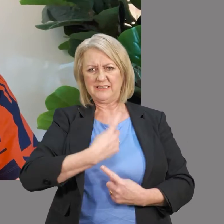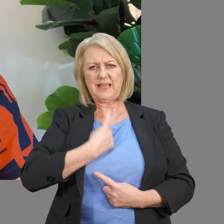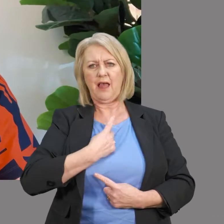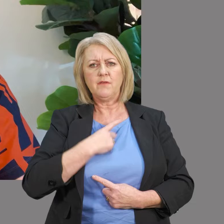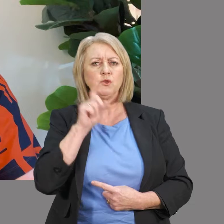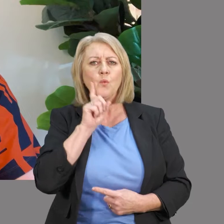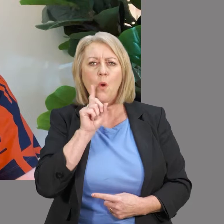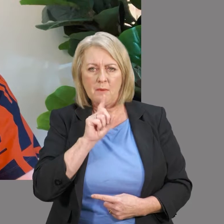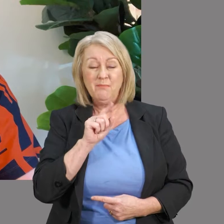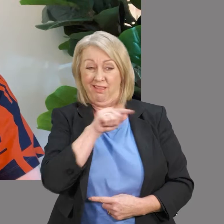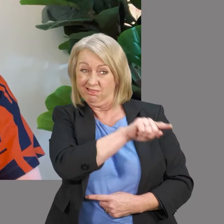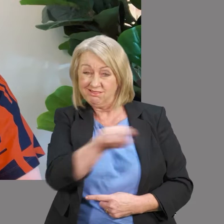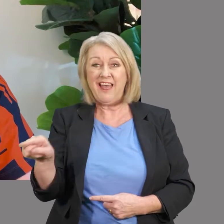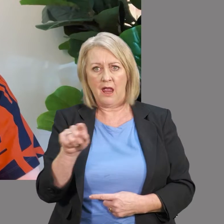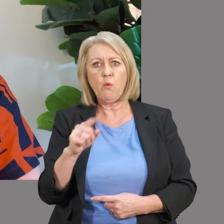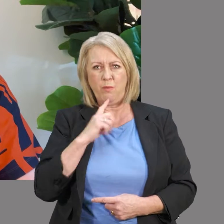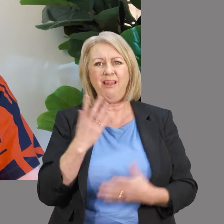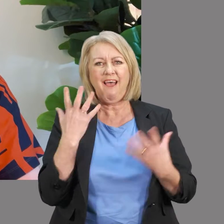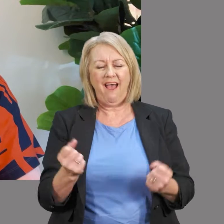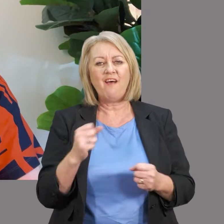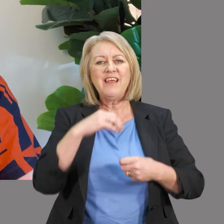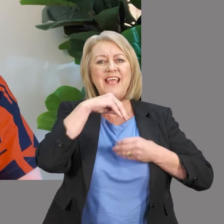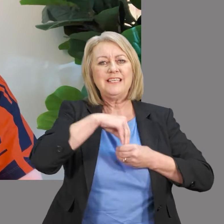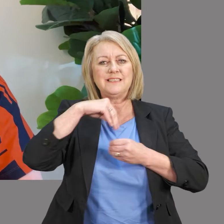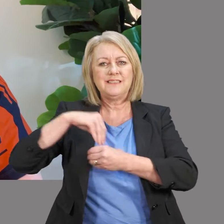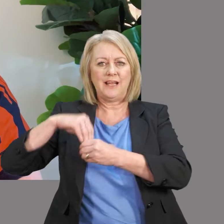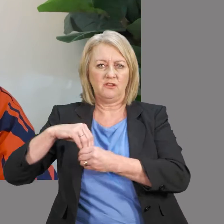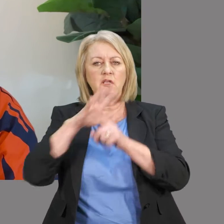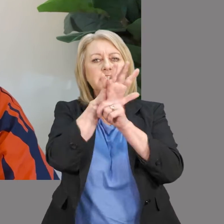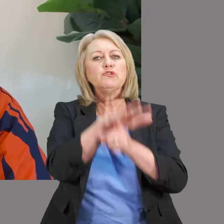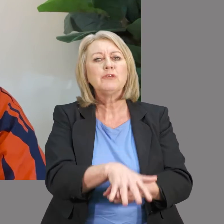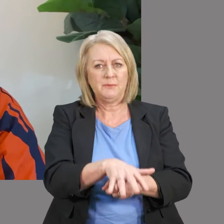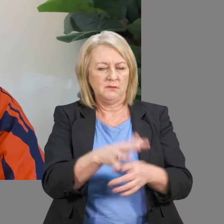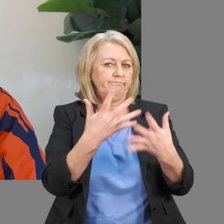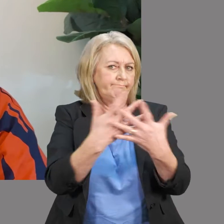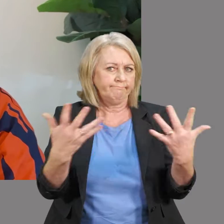to experience intersectional discrimination on multiple fronts that results in poorer health